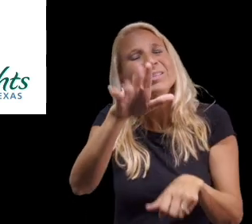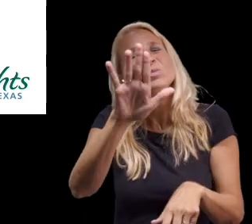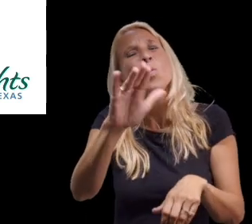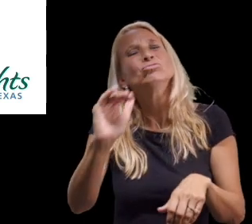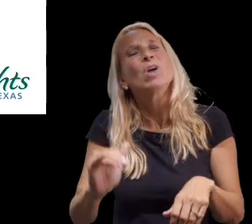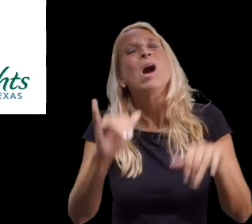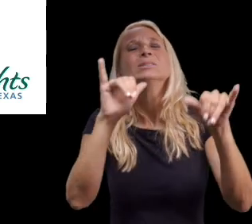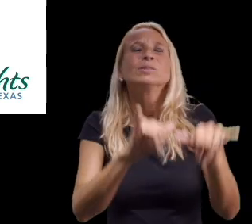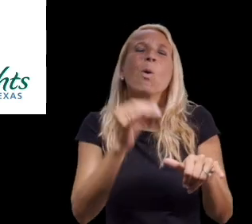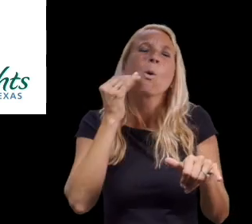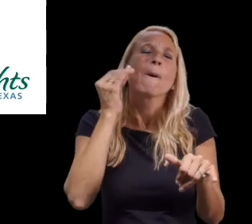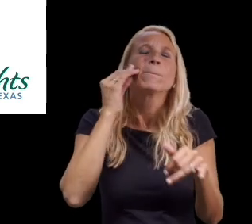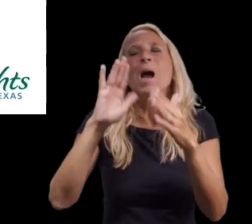and in their community.